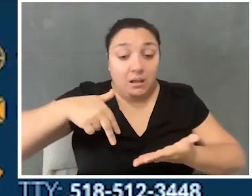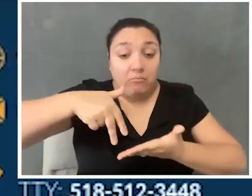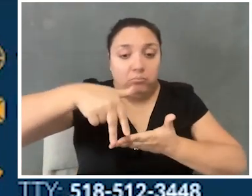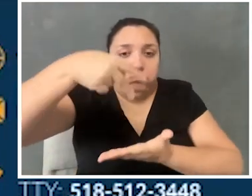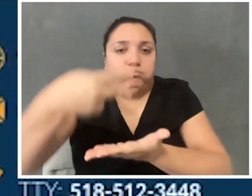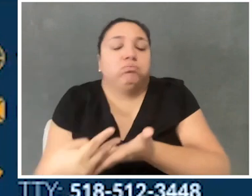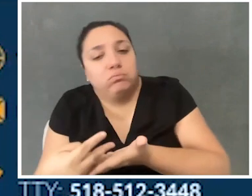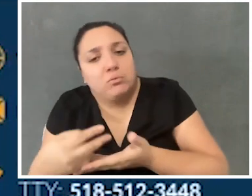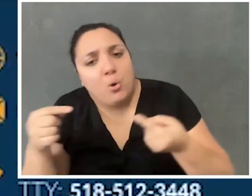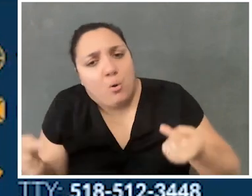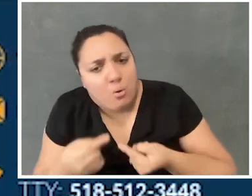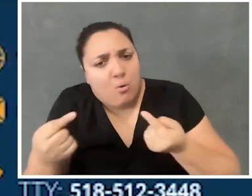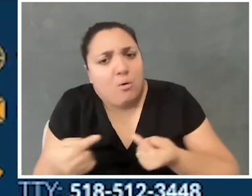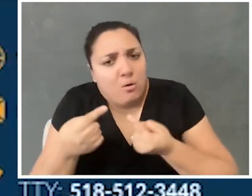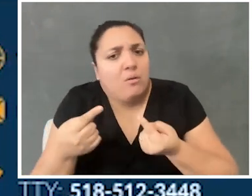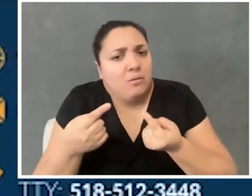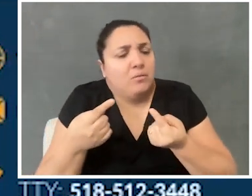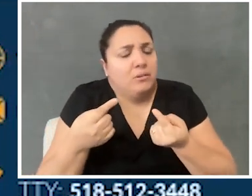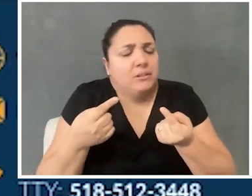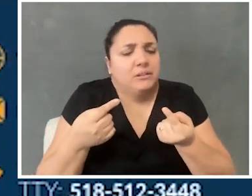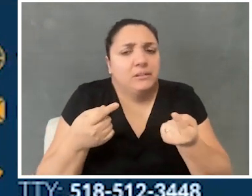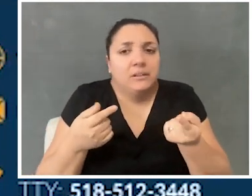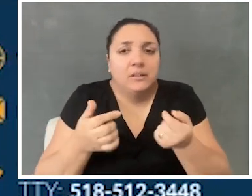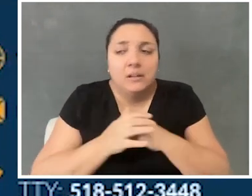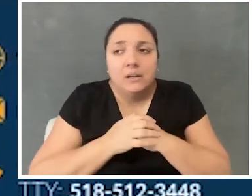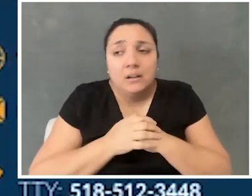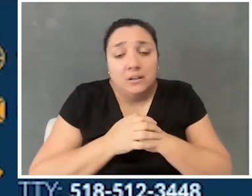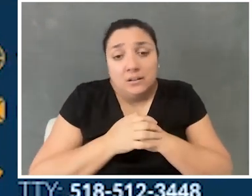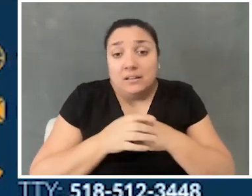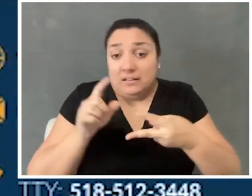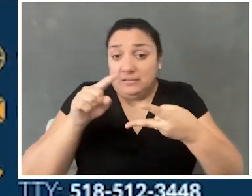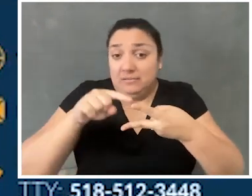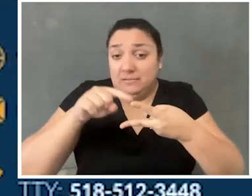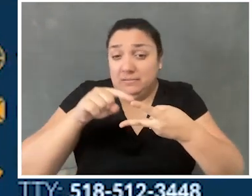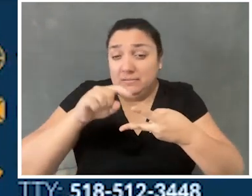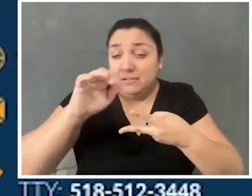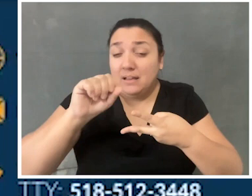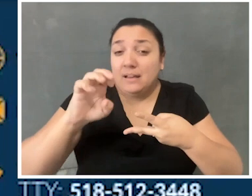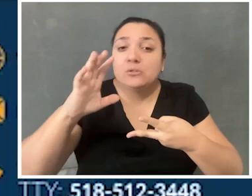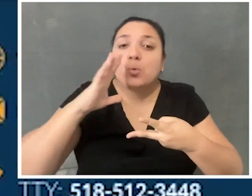from one point to the other. This case is going to be argued in the Second Circuit Court of Appeals.